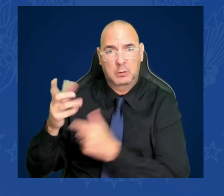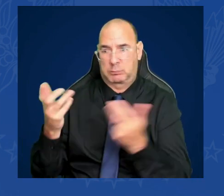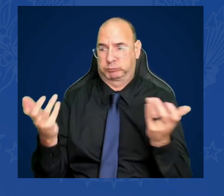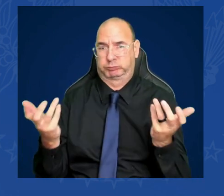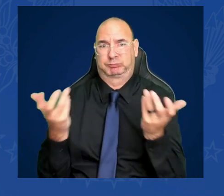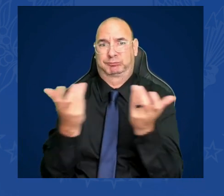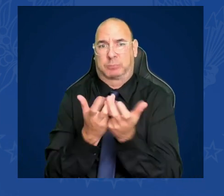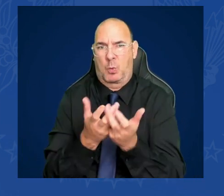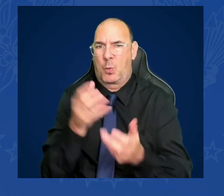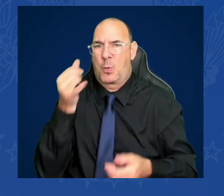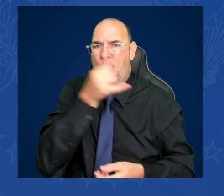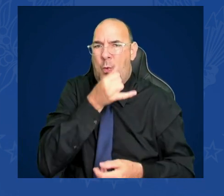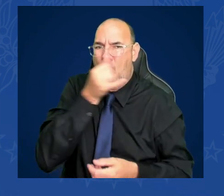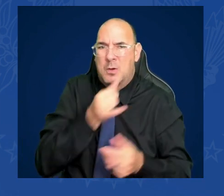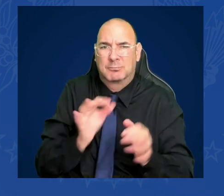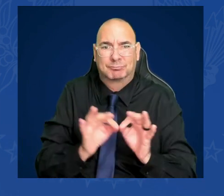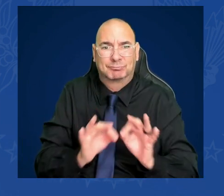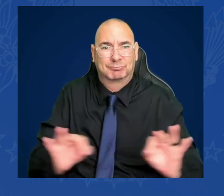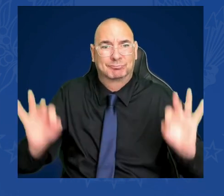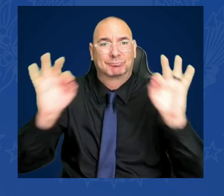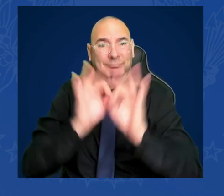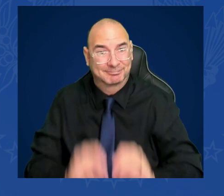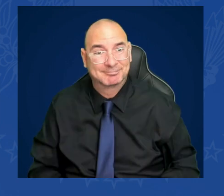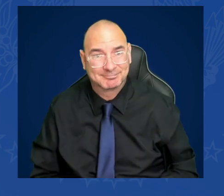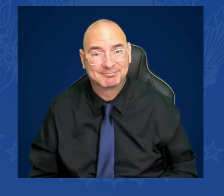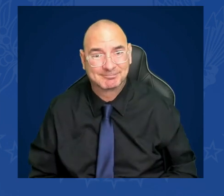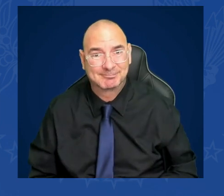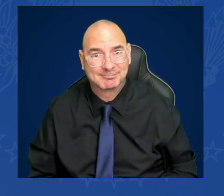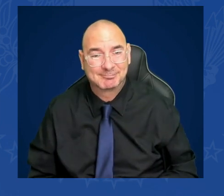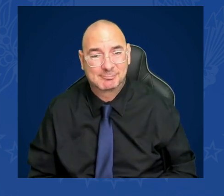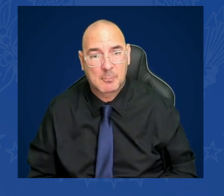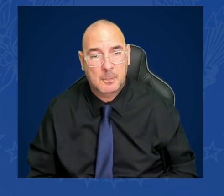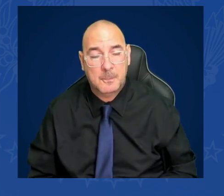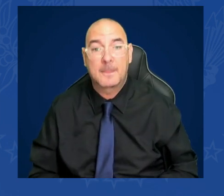Class of 2020, your lived experience